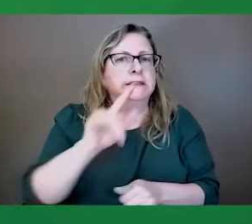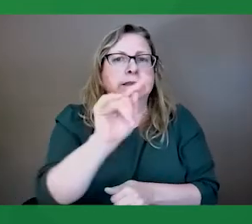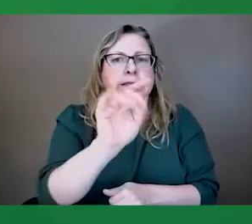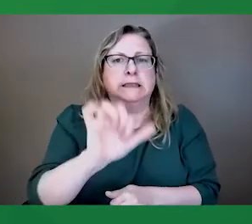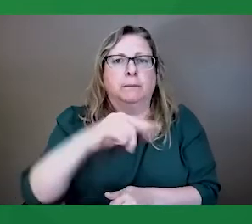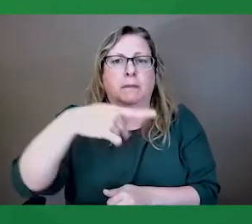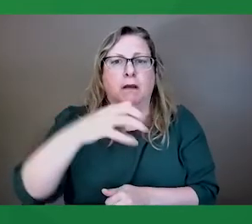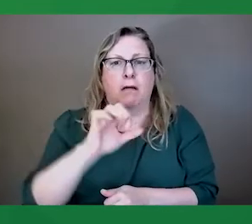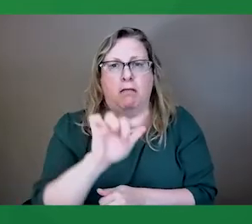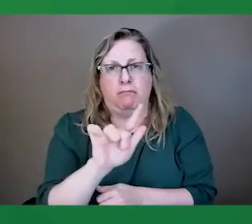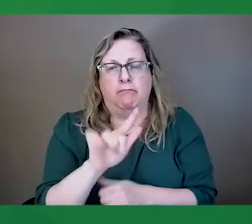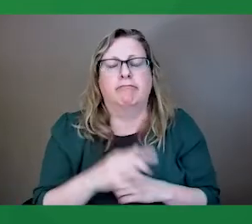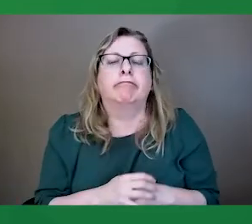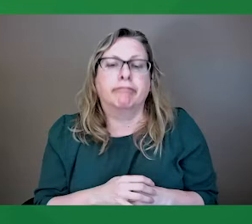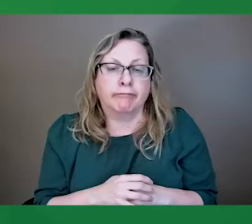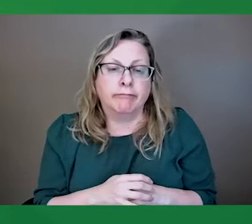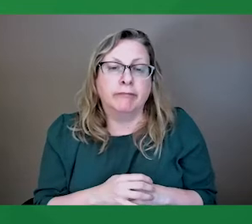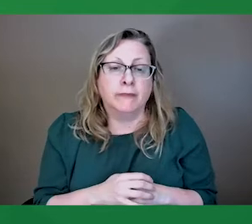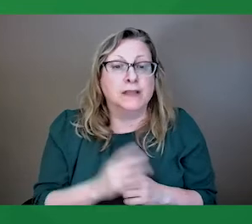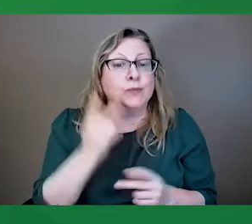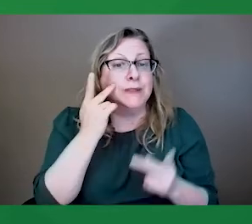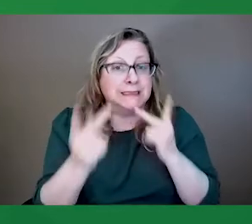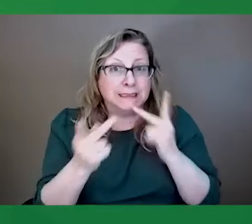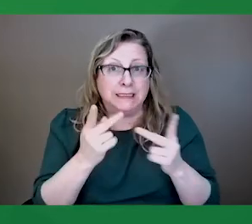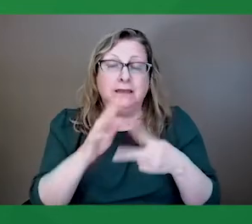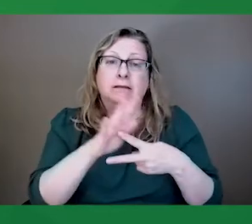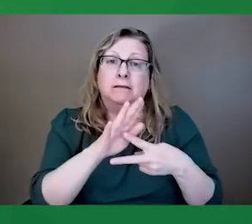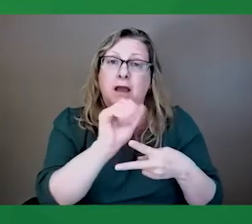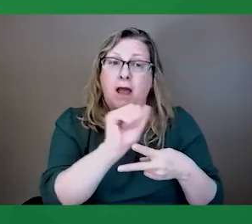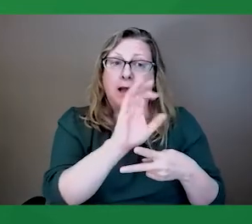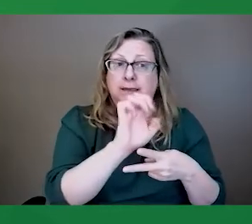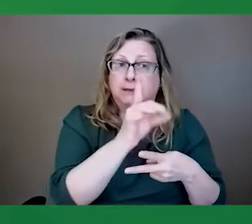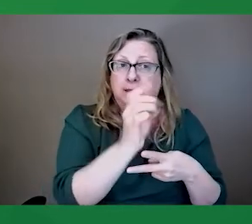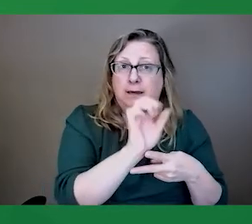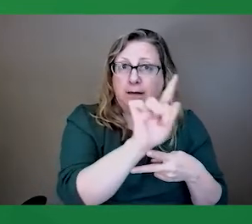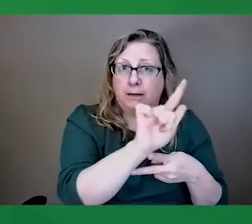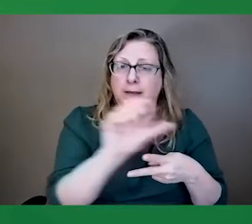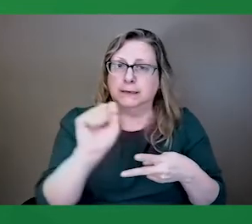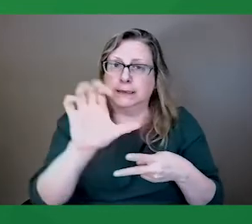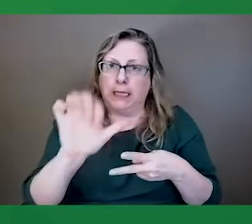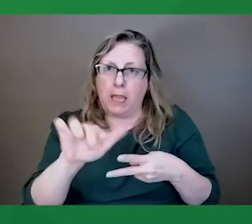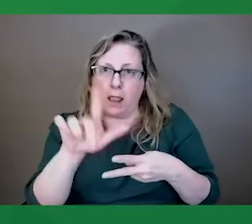So we've seen accidental scale and we've seen accidental accessibility.